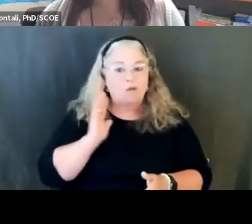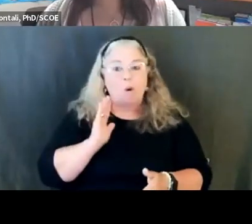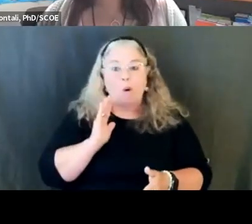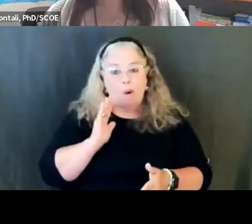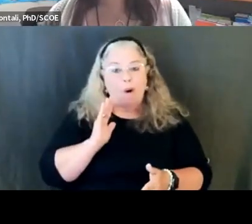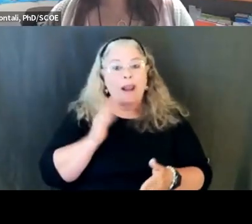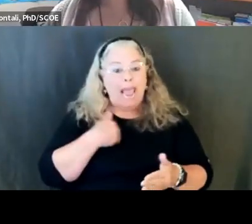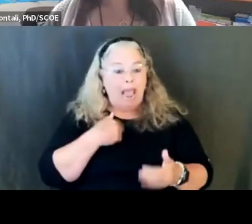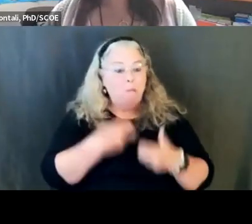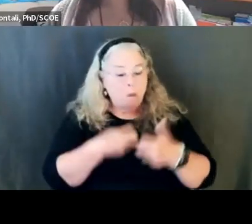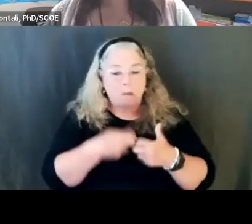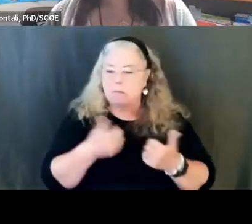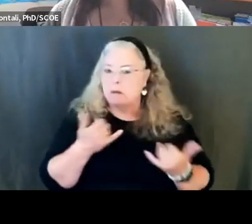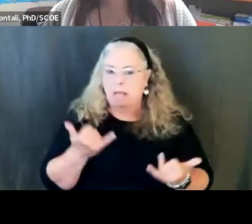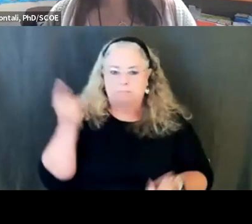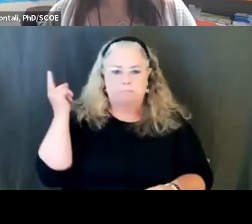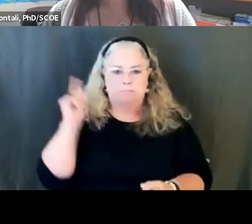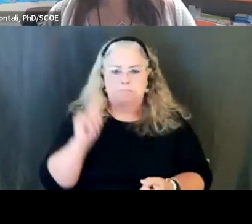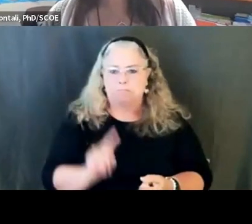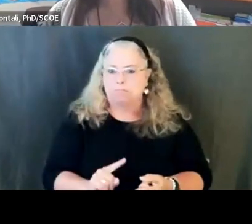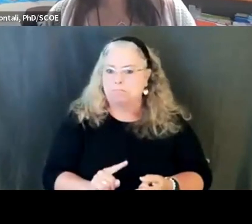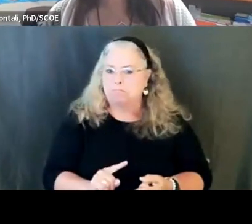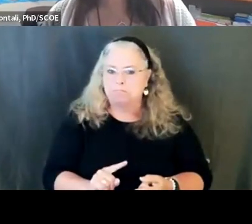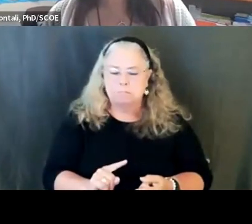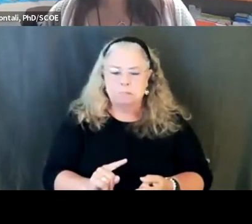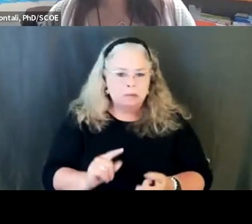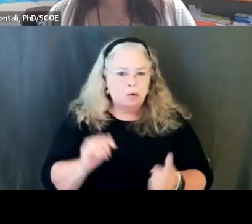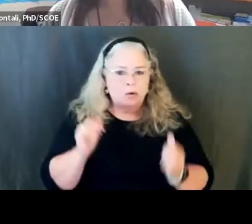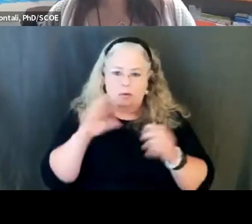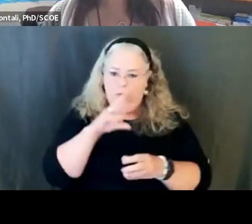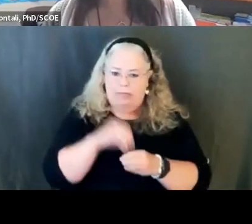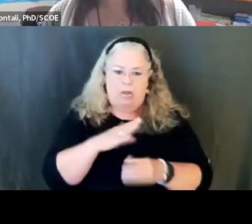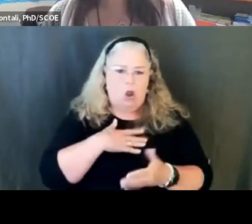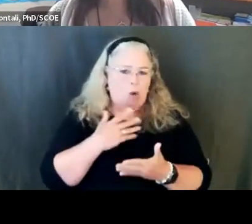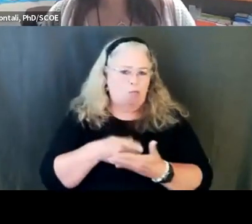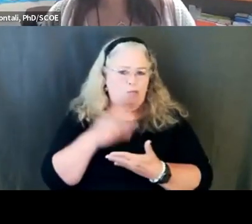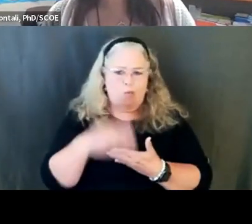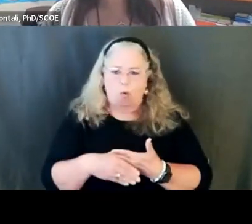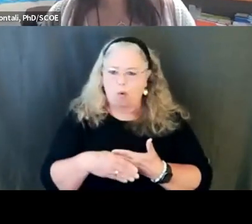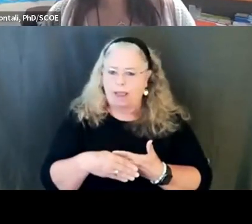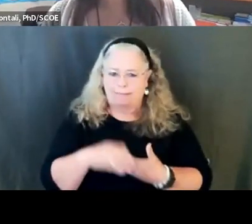some form. Those have been reduced dramatically with within our program since it started.